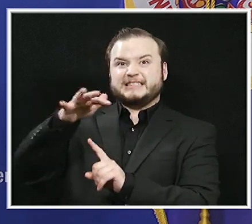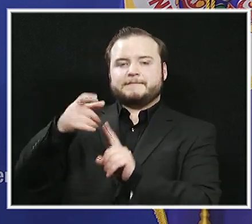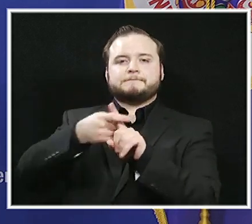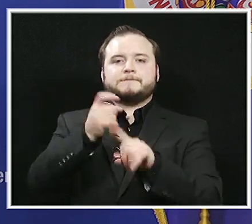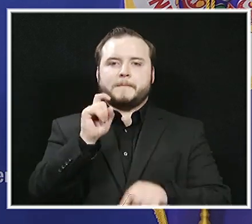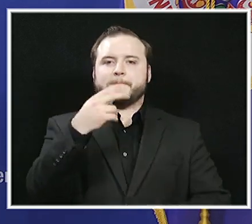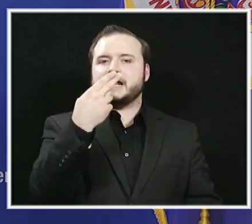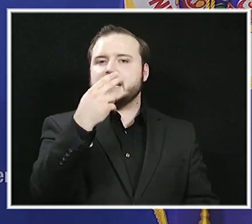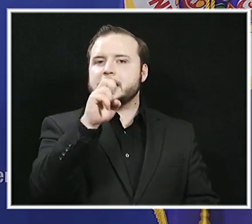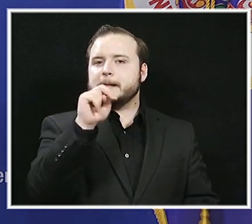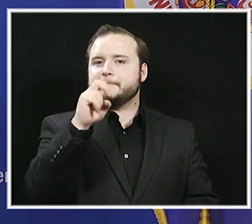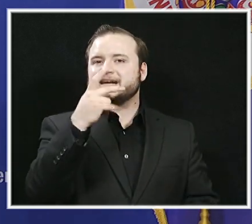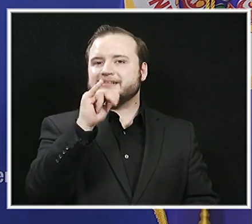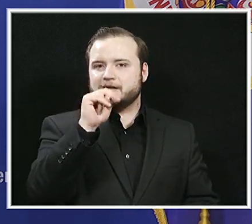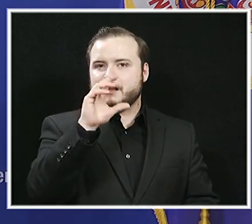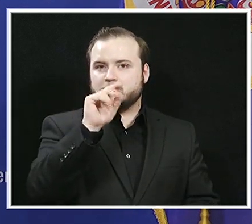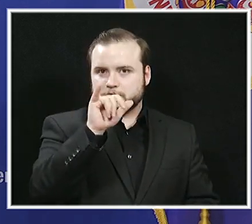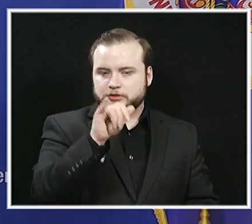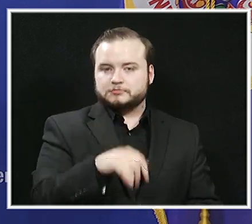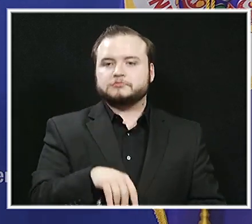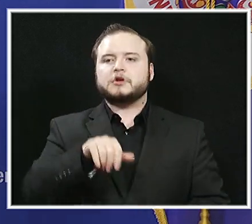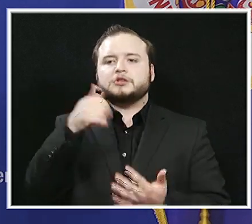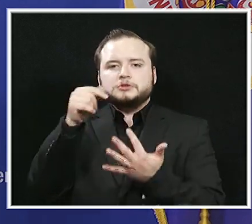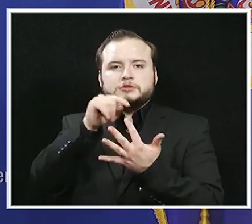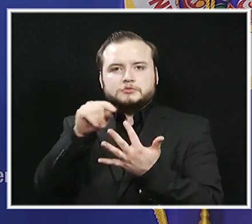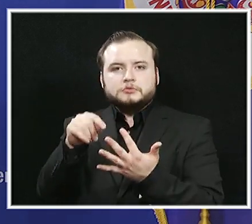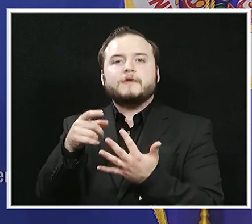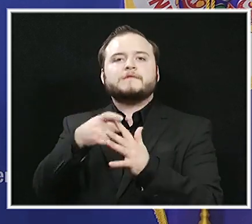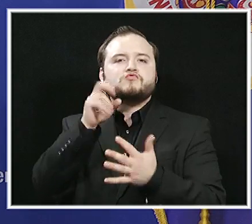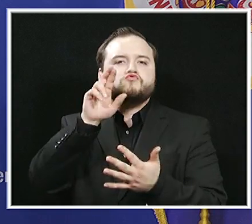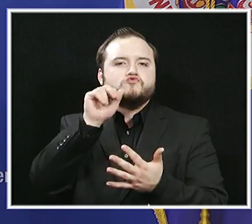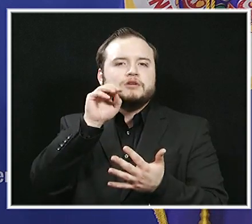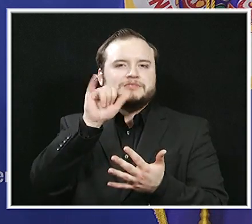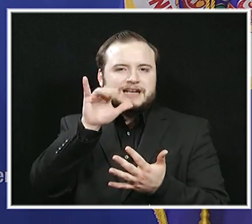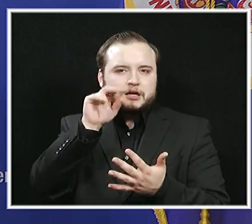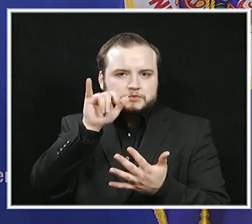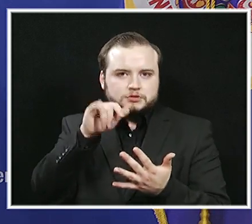Fifteen of these 24 deaths were in Hennepin County. Three in Ramsey. Two in